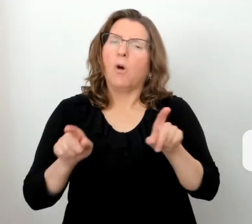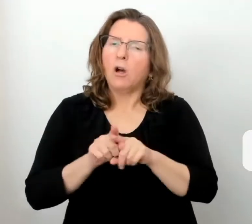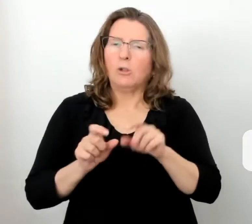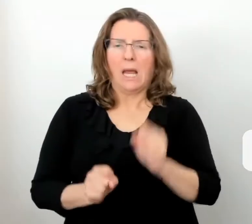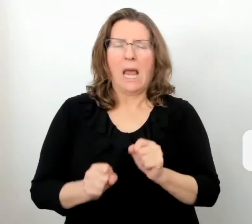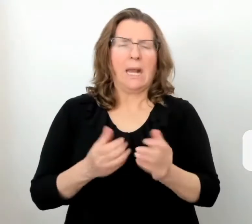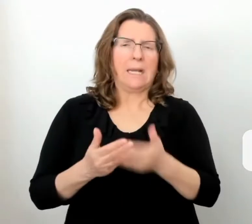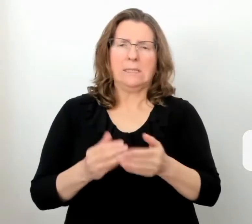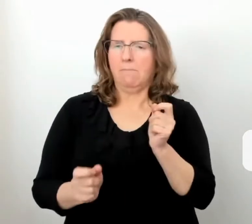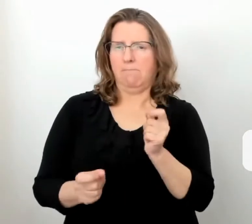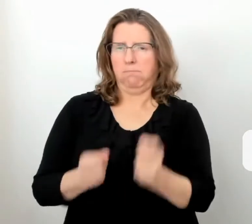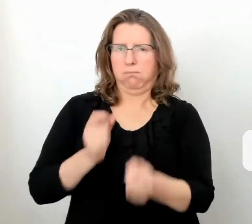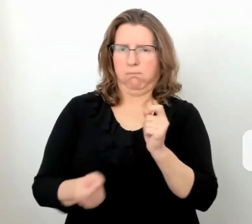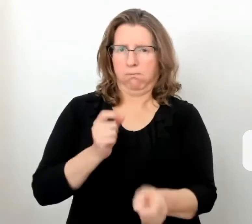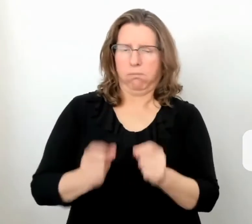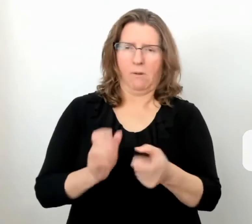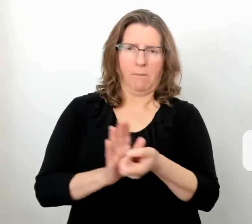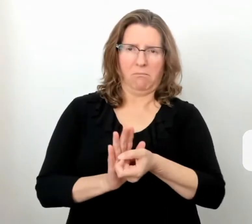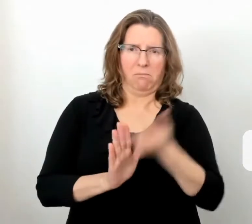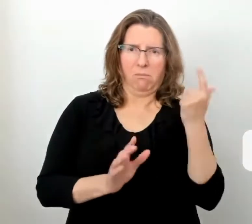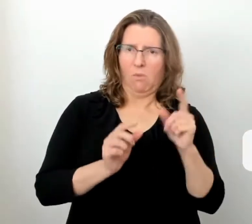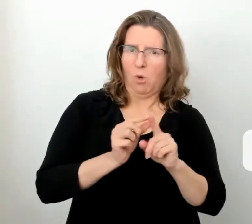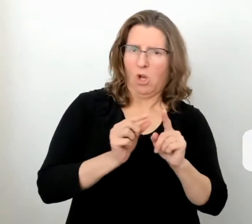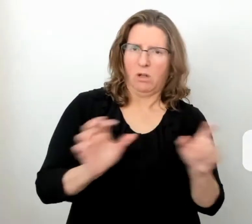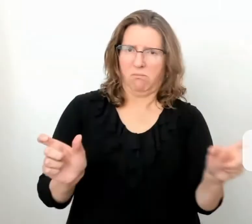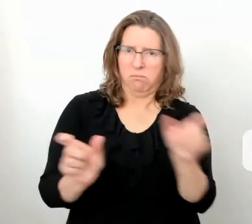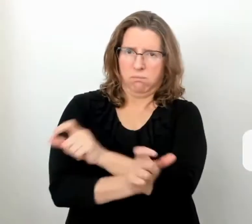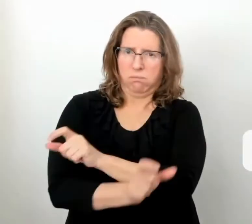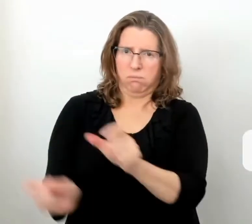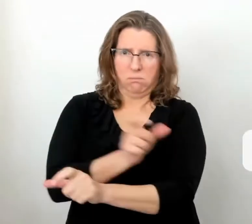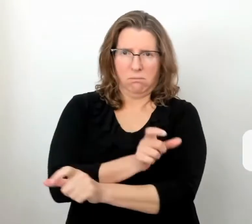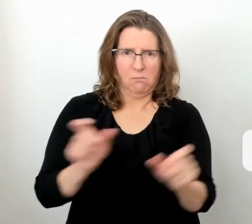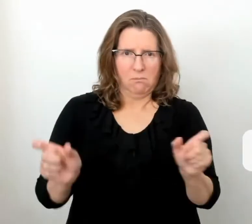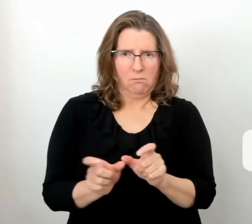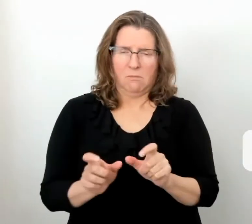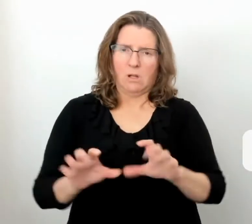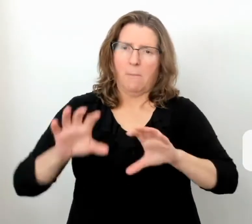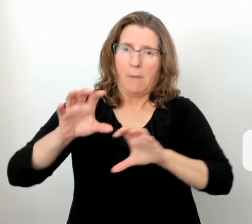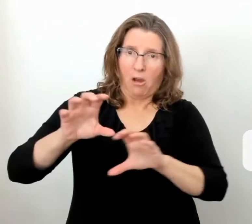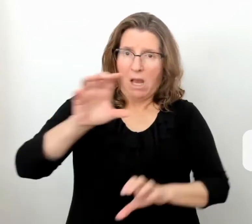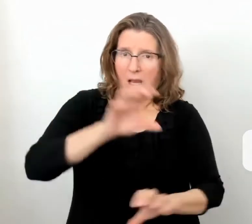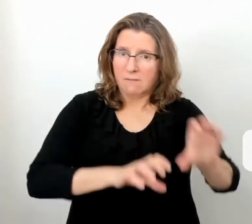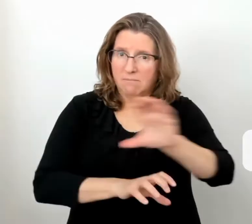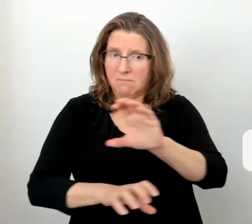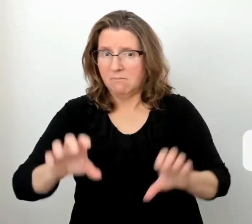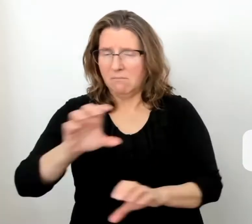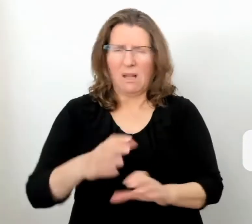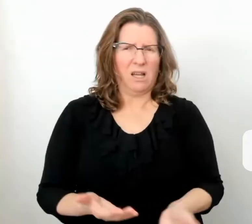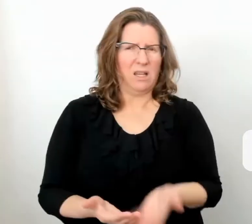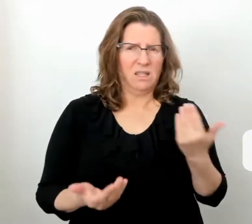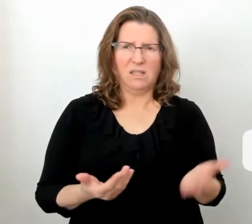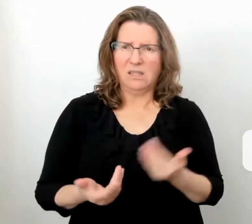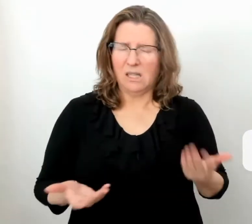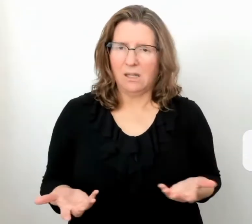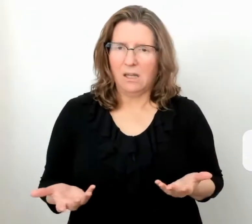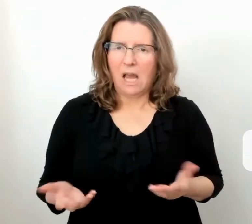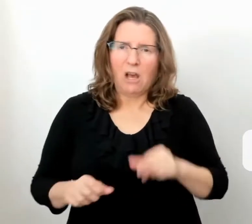Number three, revising in word processing programs is so EASY. Cut, paste, move things around - sooo easy.